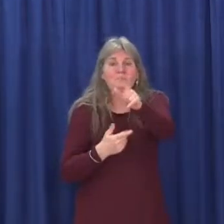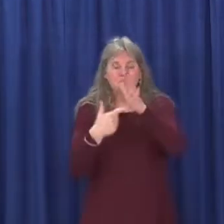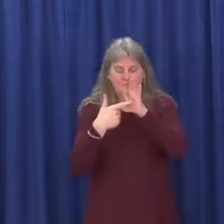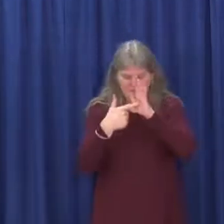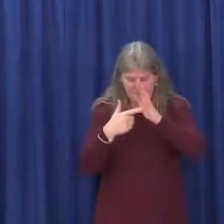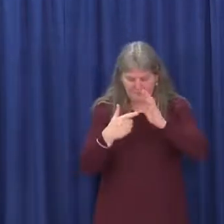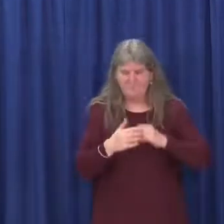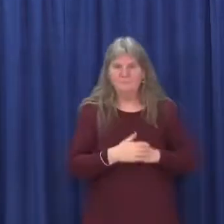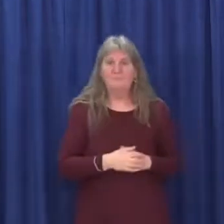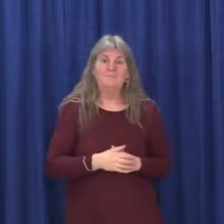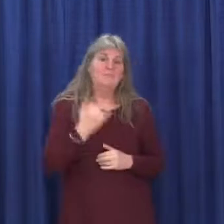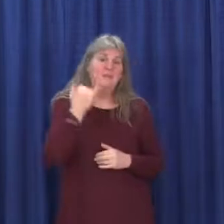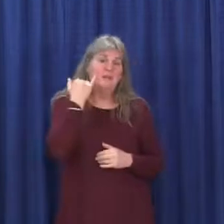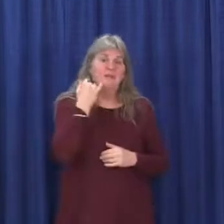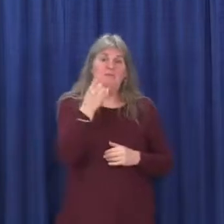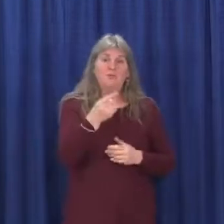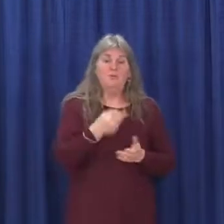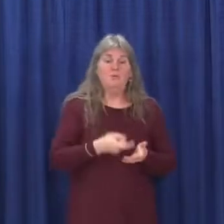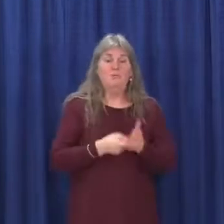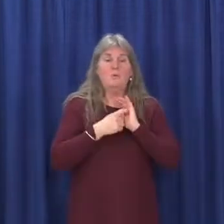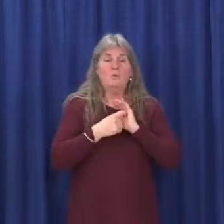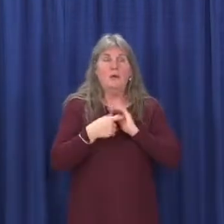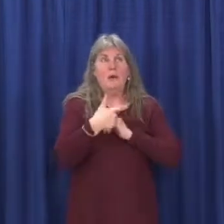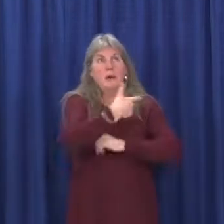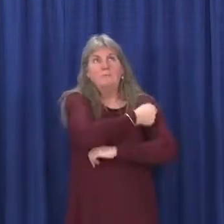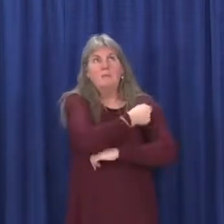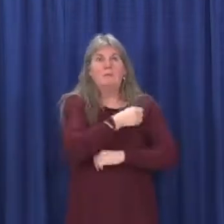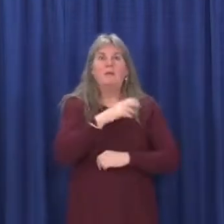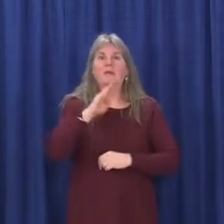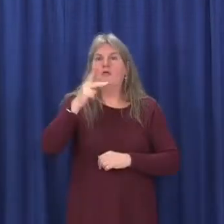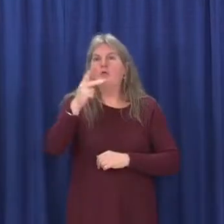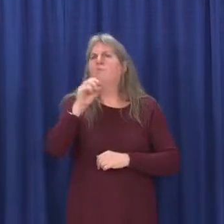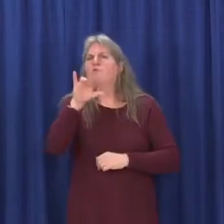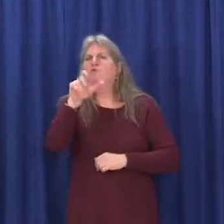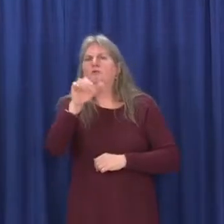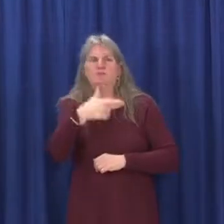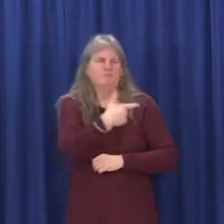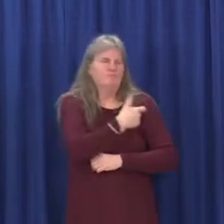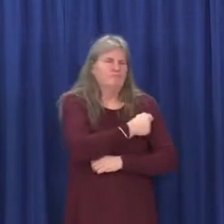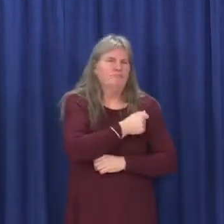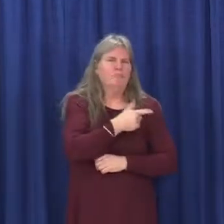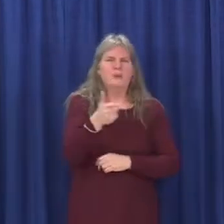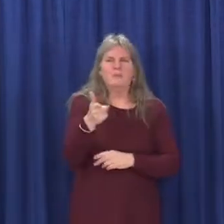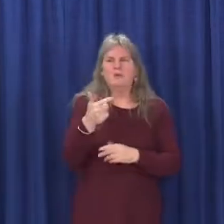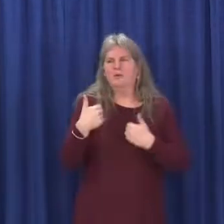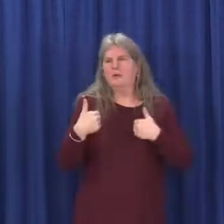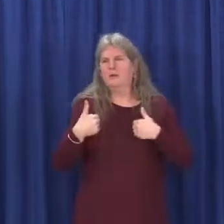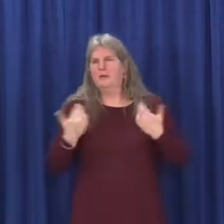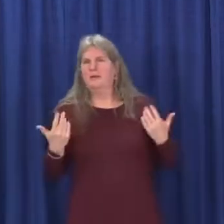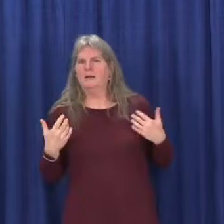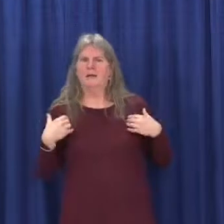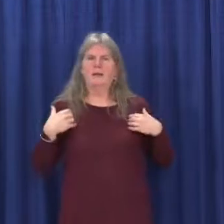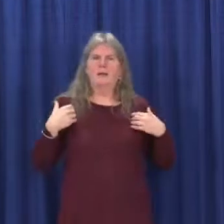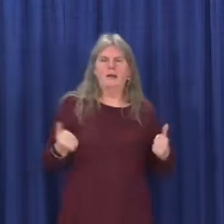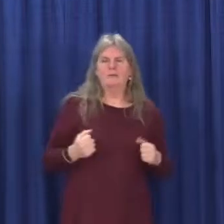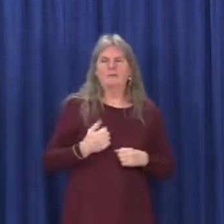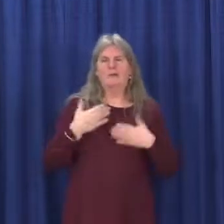If you're due for a vaccine, maybe your booster, and perhaps you're young and healthy, you have a good immune system.